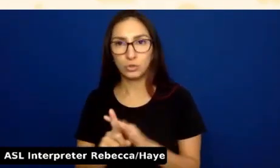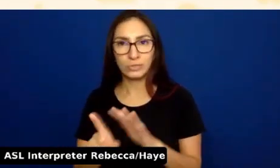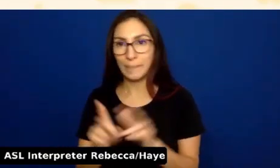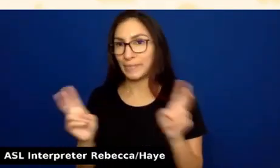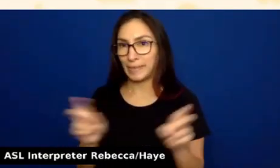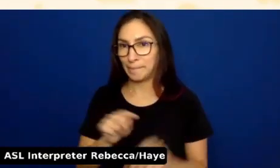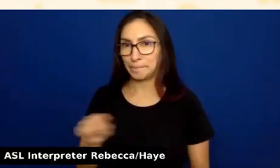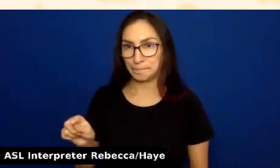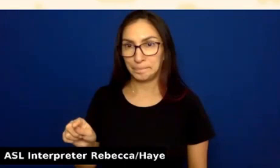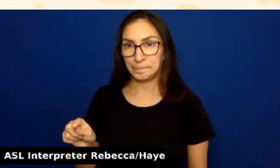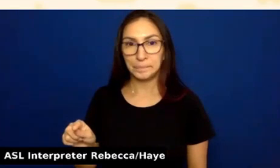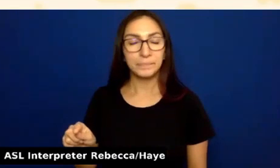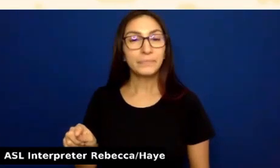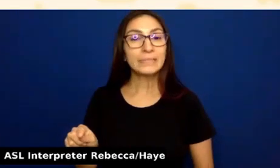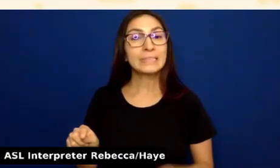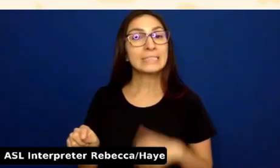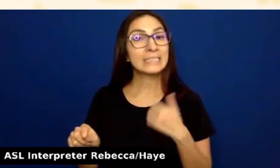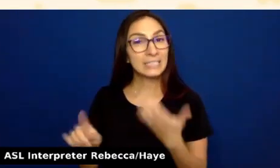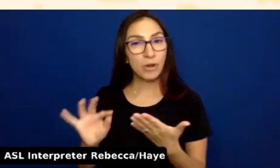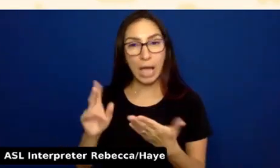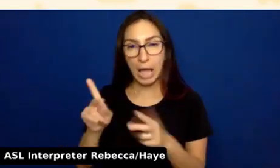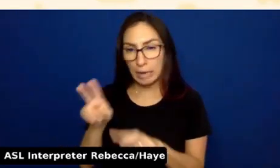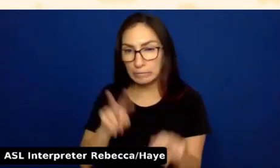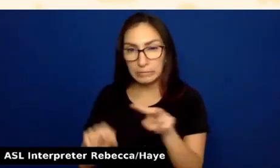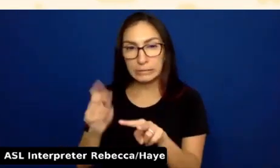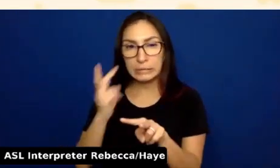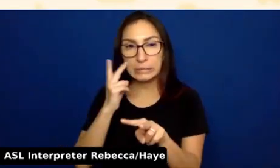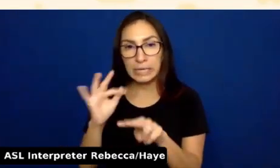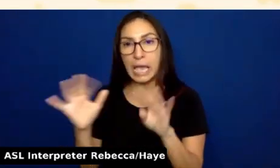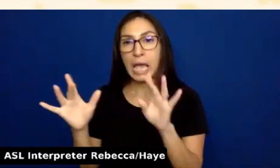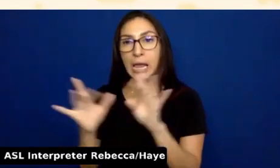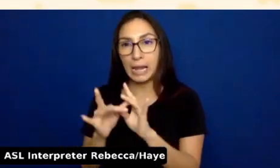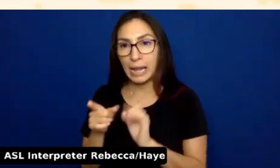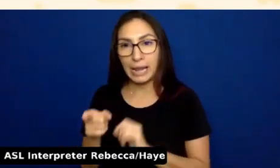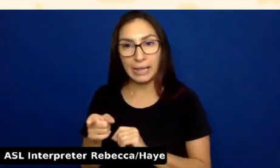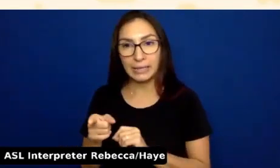And here I can see that the link is not using target blank.